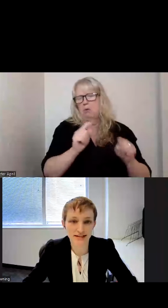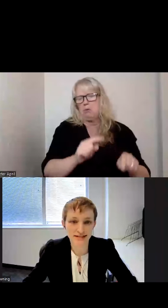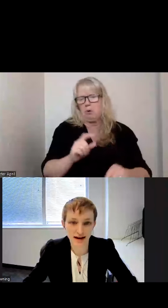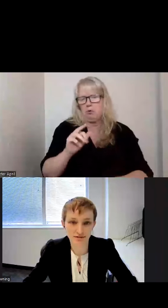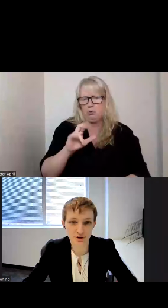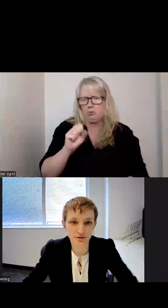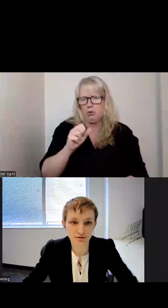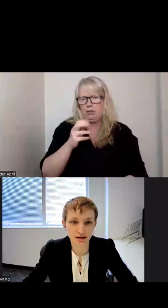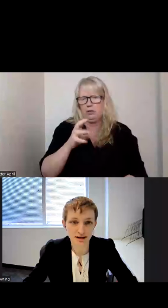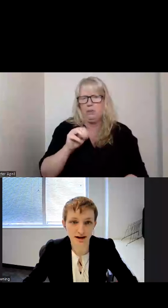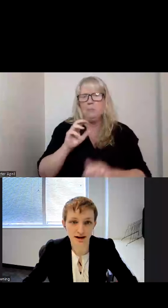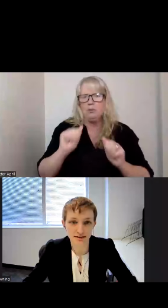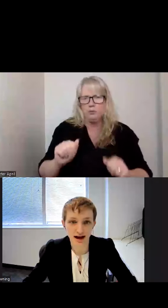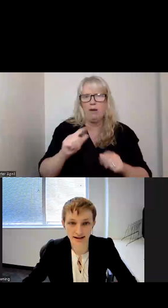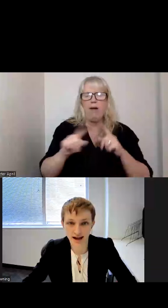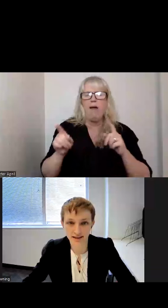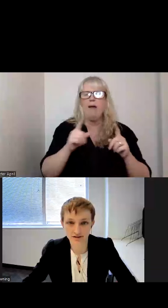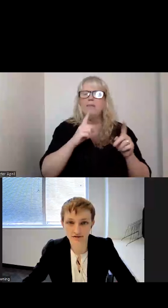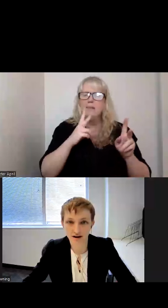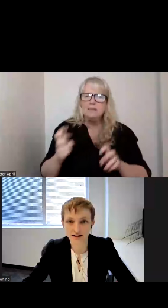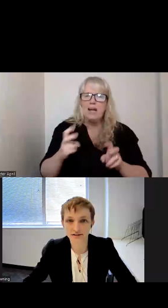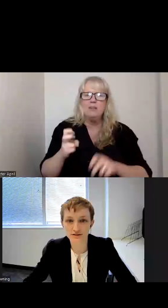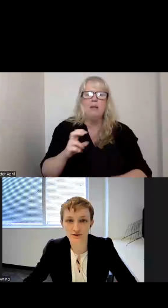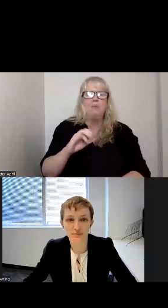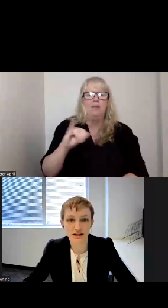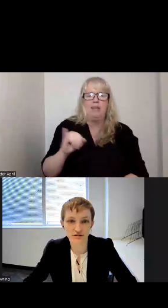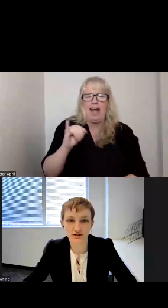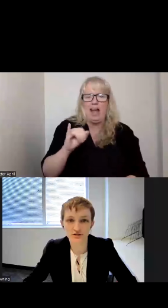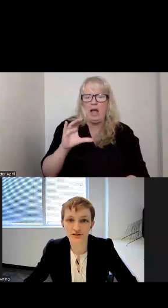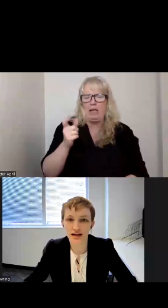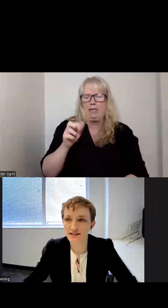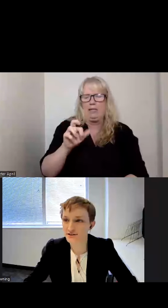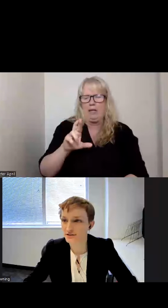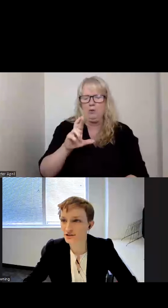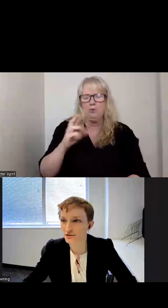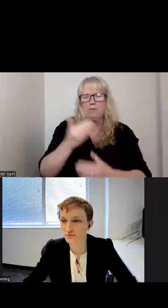AND DOWNLOAD THE ICALENDER FILE SO MAKE SURE YOU DO THAT SO YOU DON'T